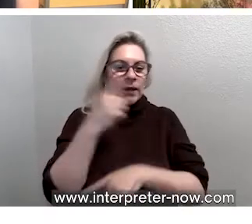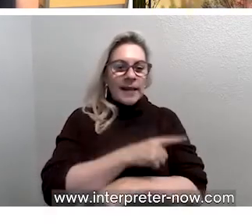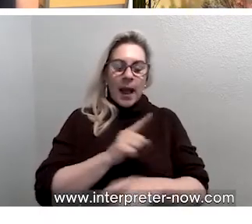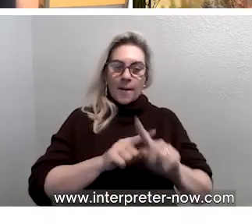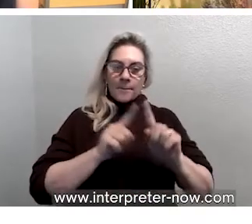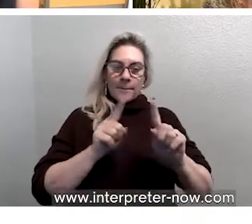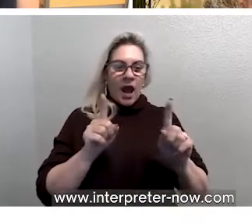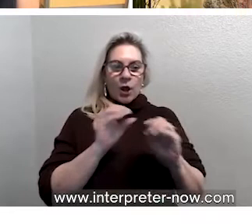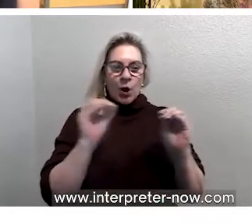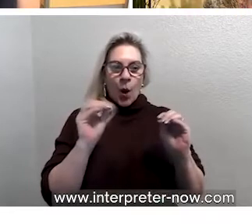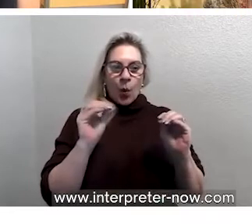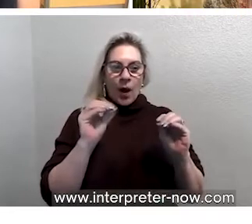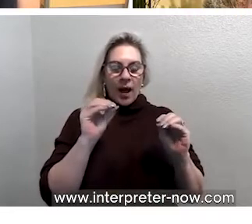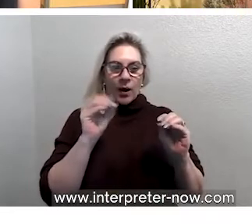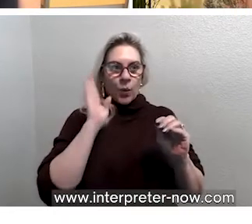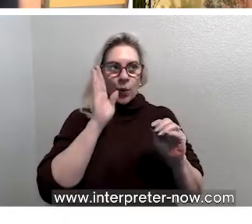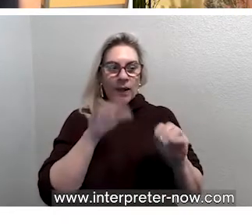at the time would take breaks.